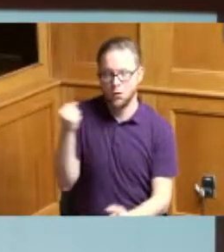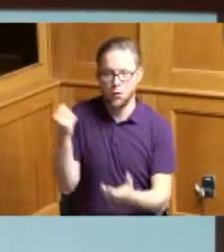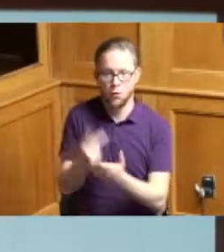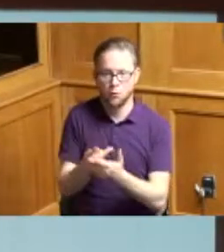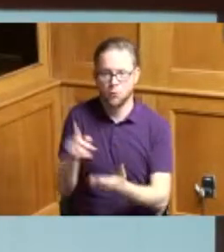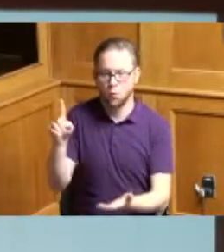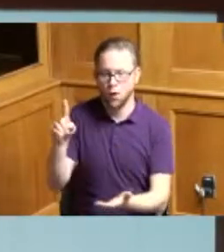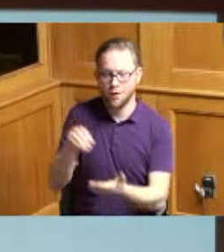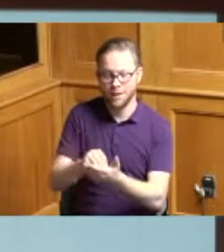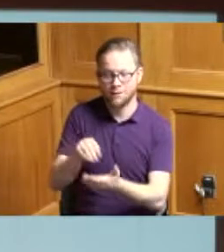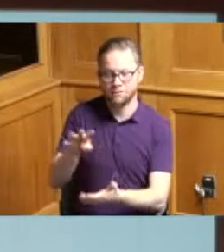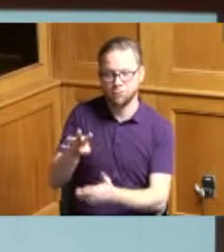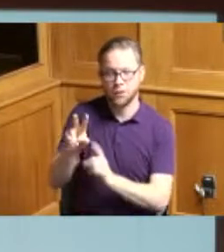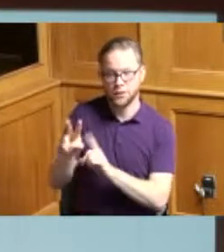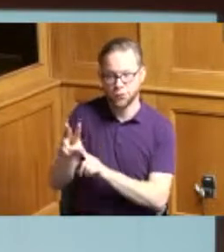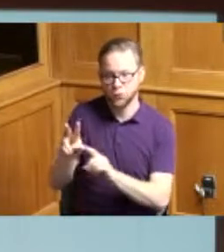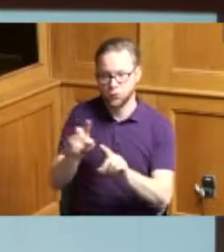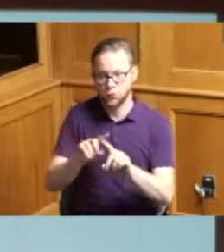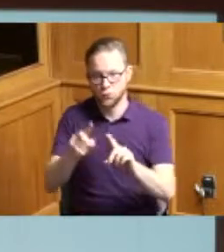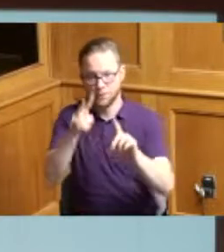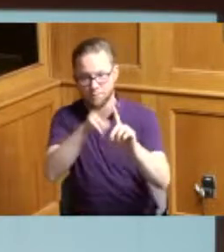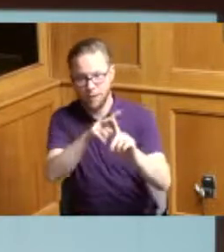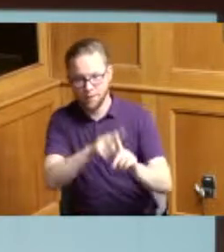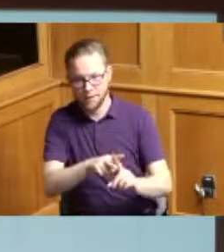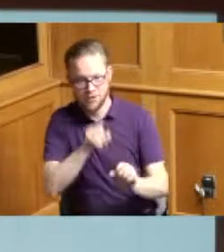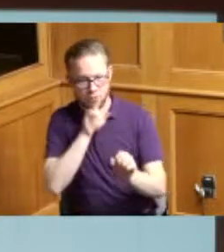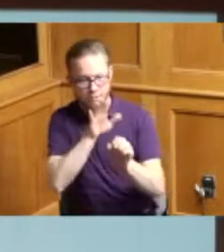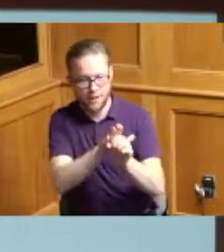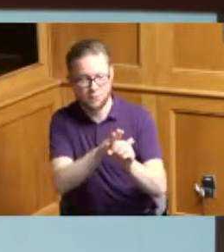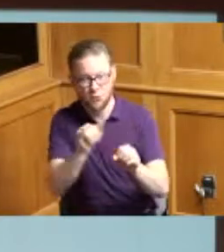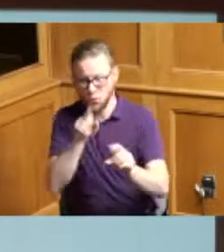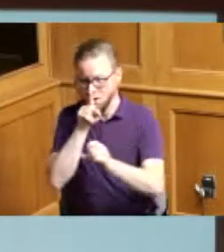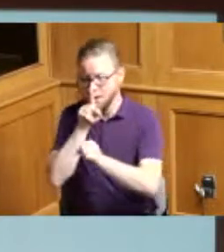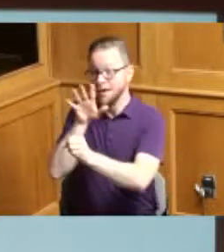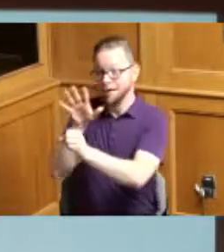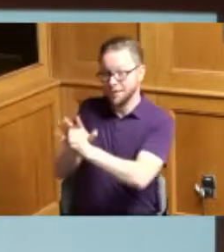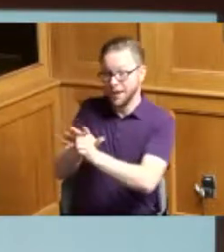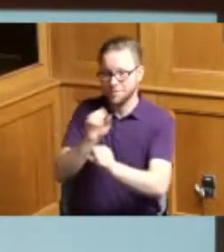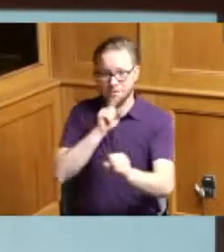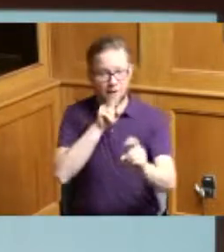claims and just want to point out that claims are different than applications because an application